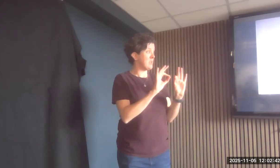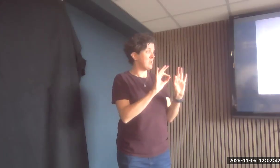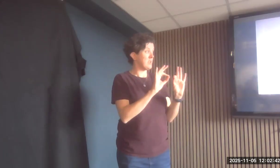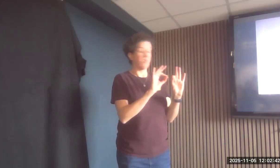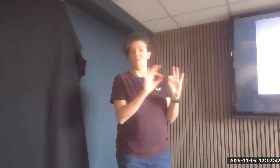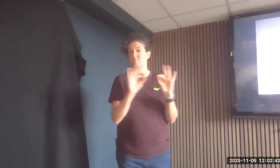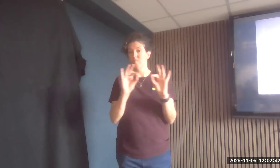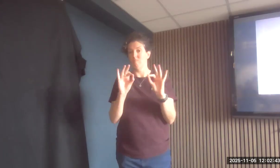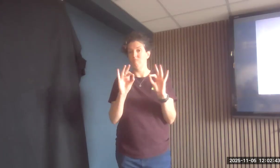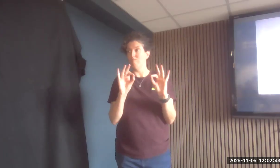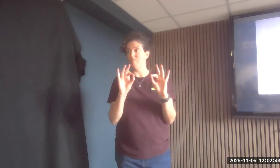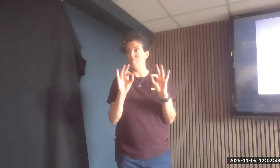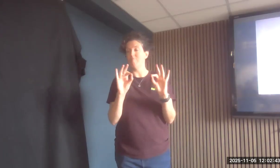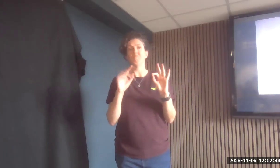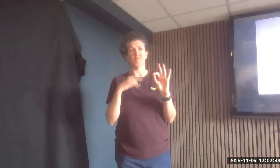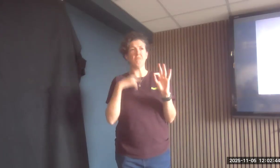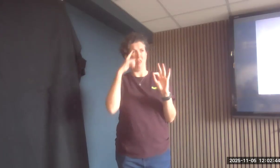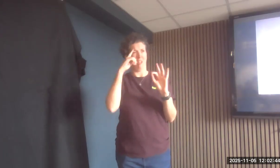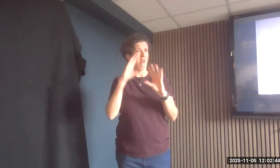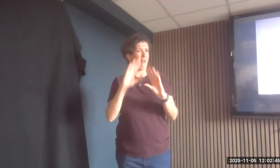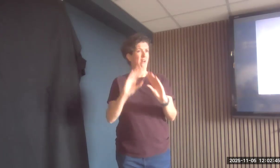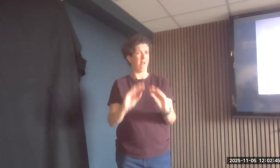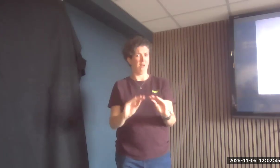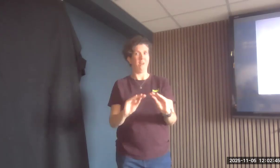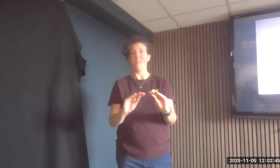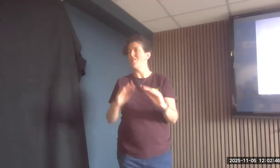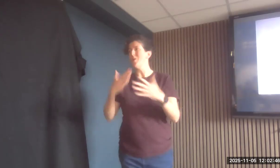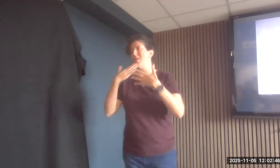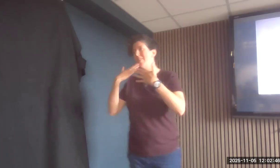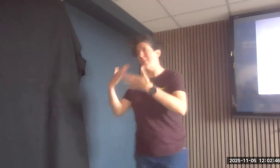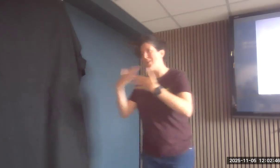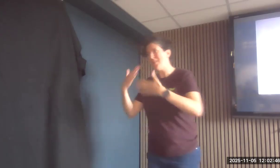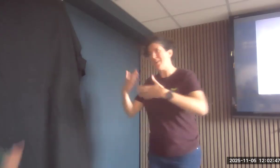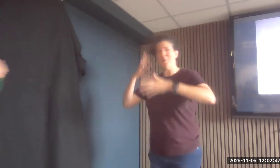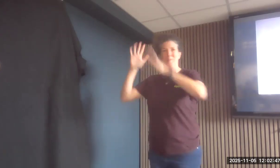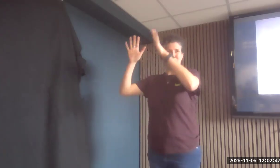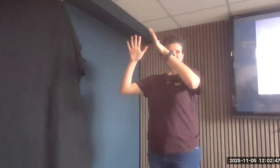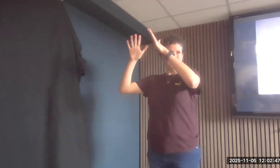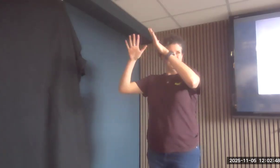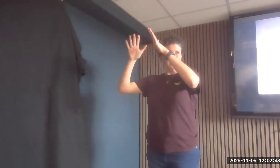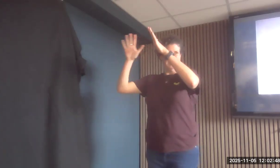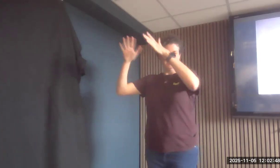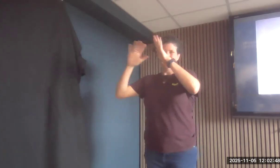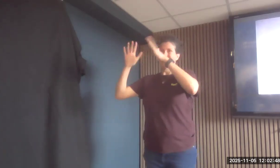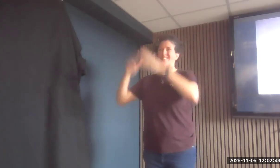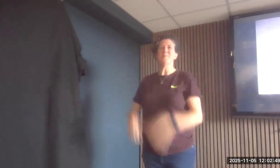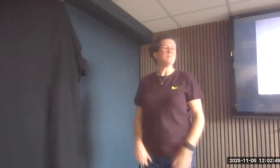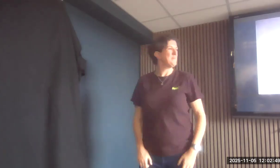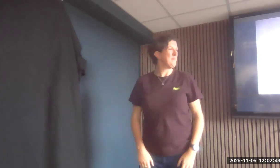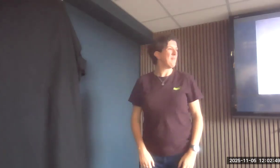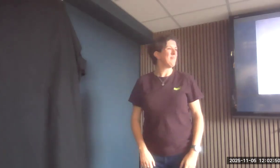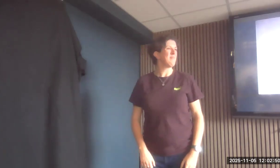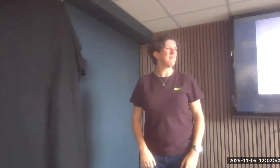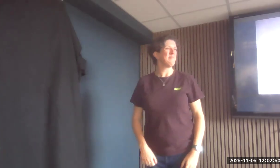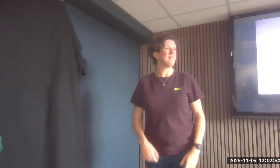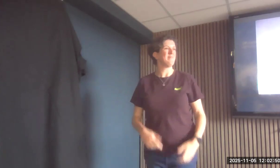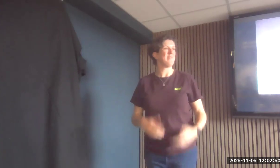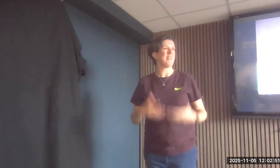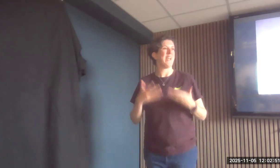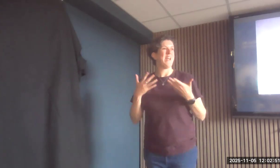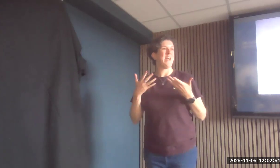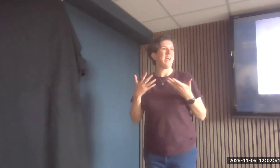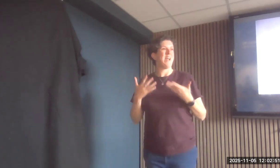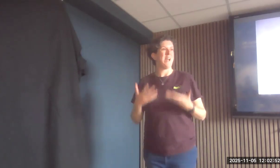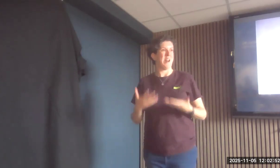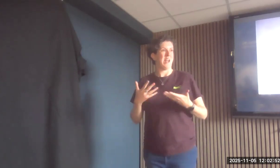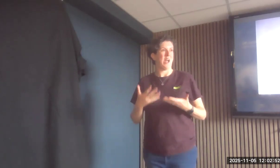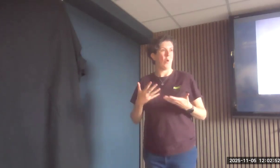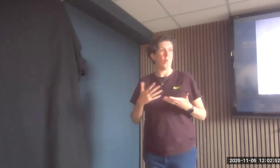Nobody online has a short question? And if not, let's thank Débora for that wonderful presentation.